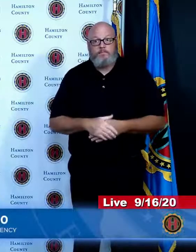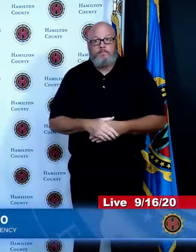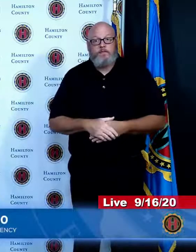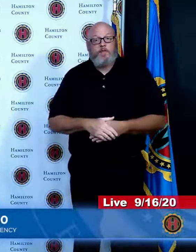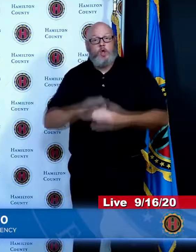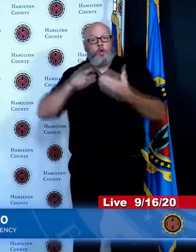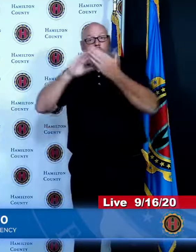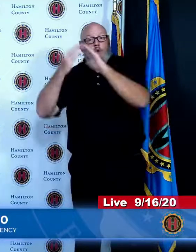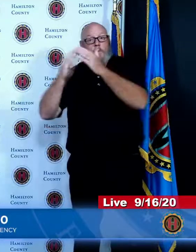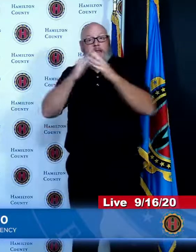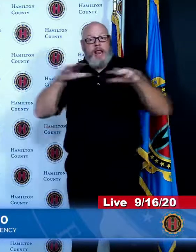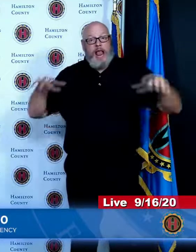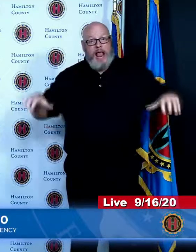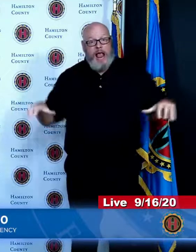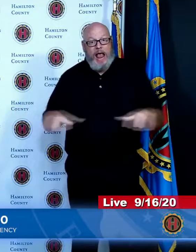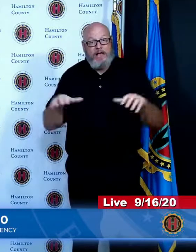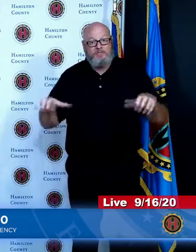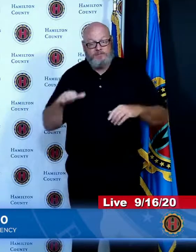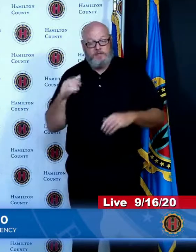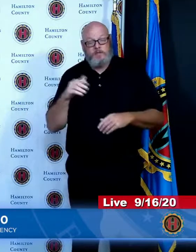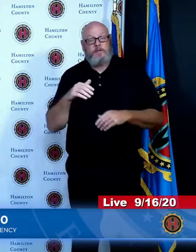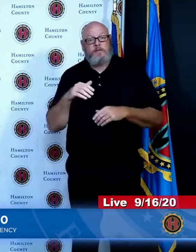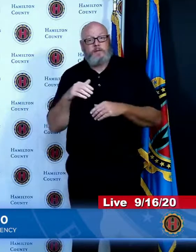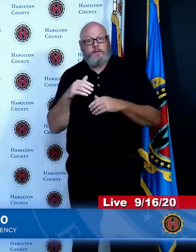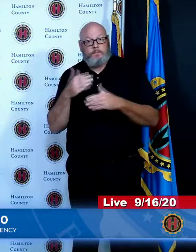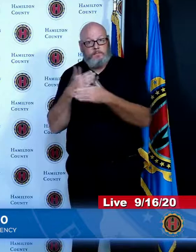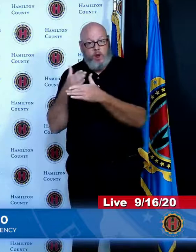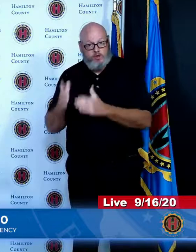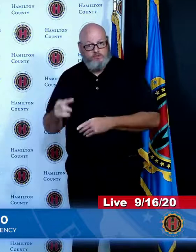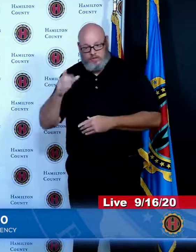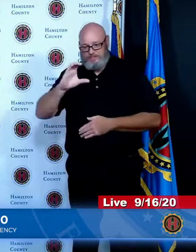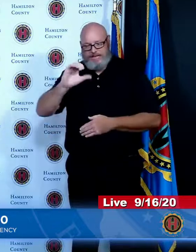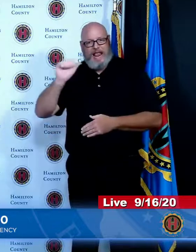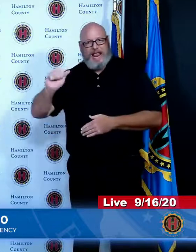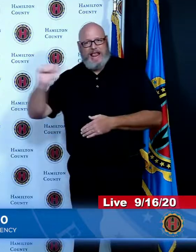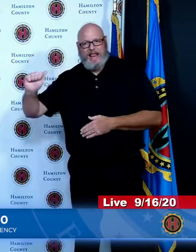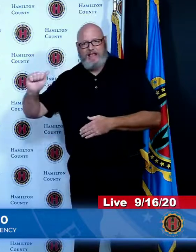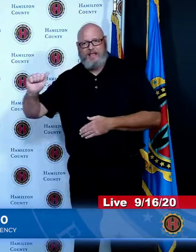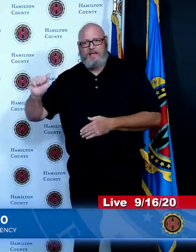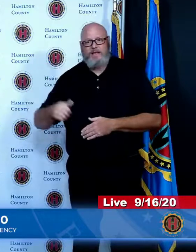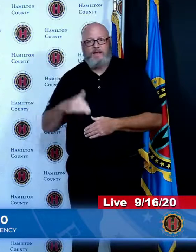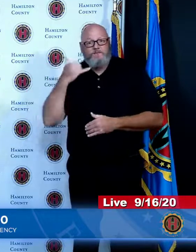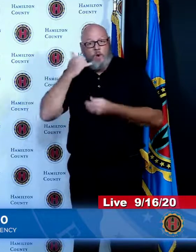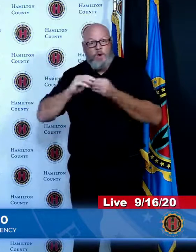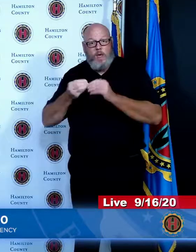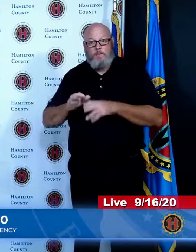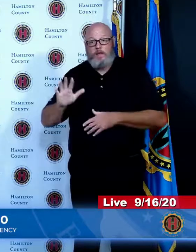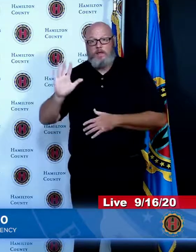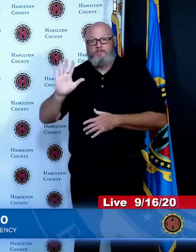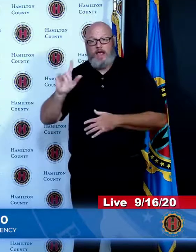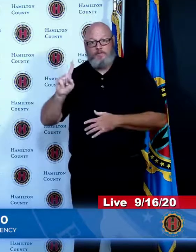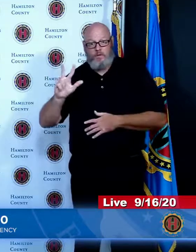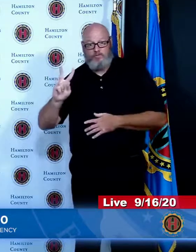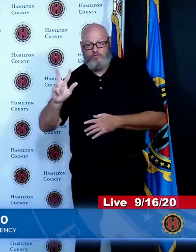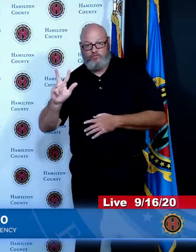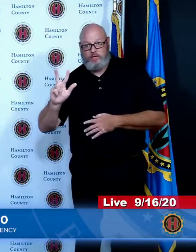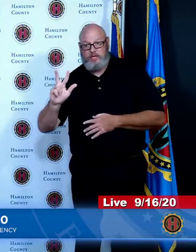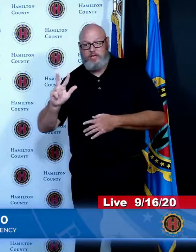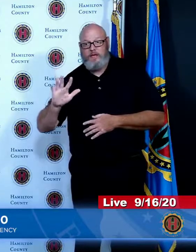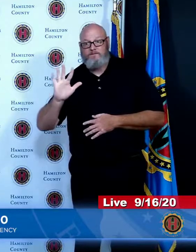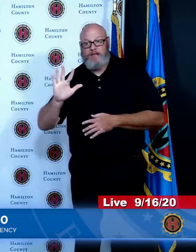513-569-1840 and that information can be found on the